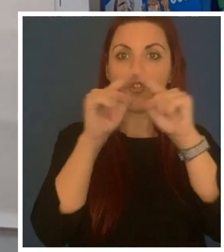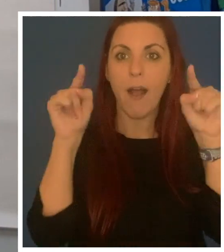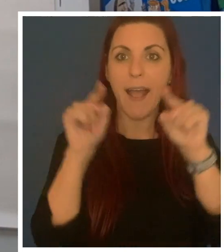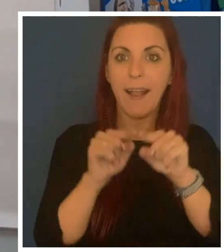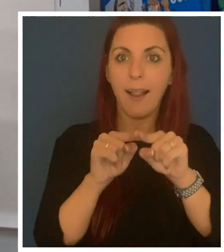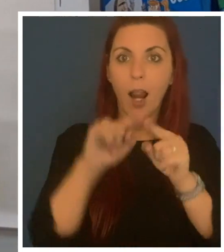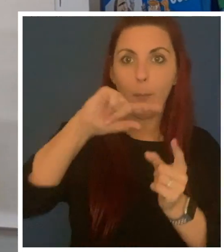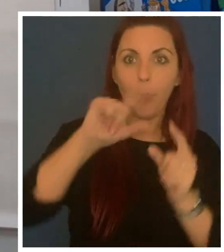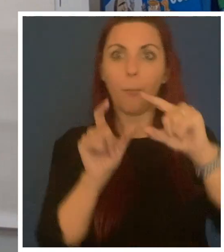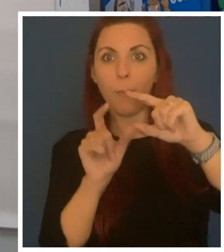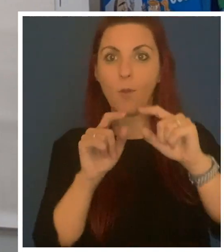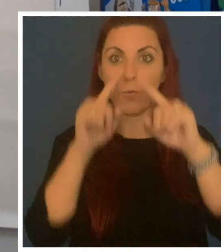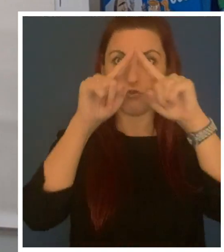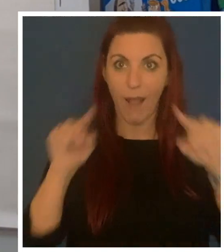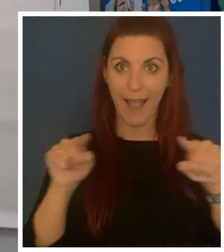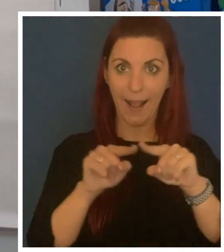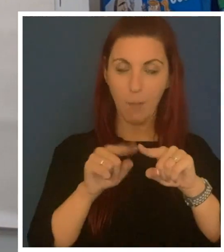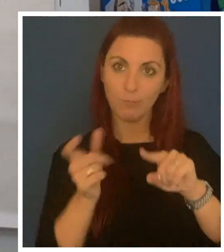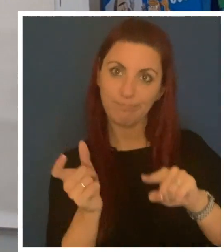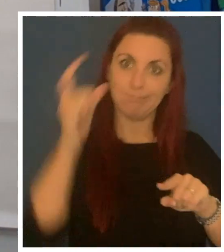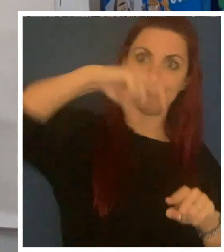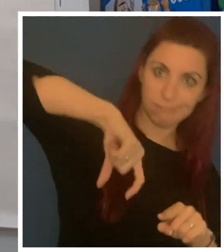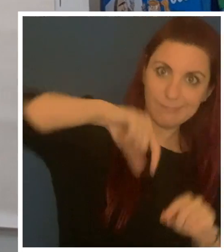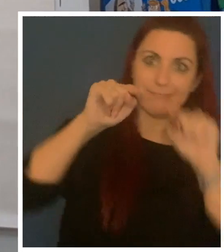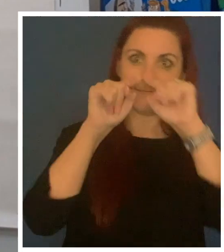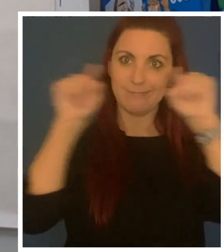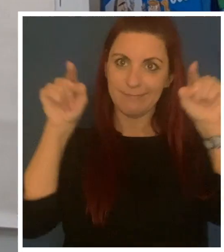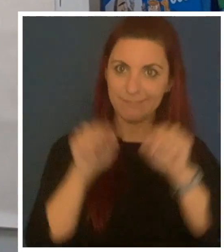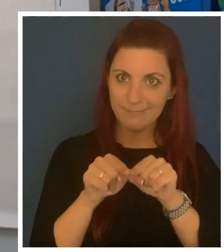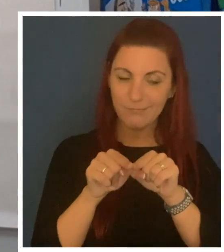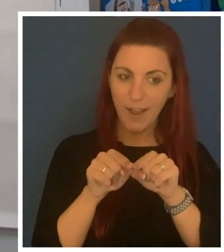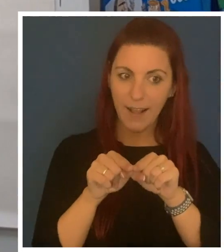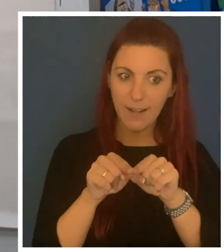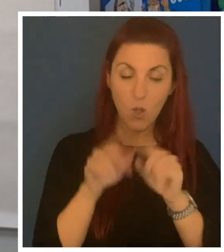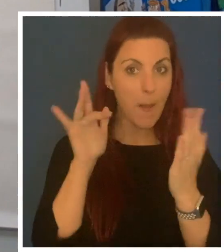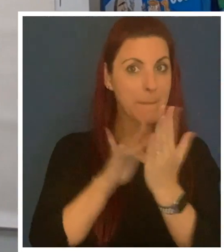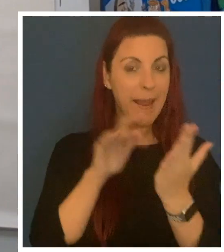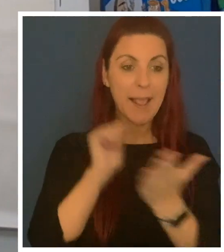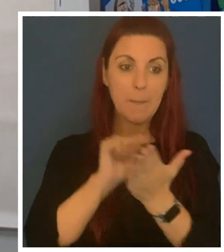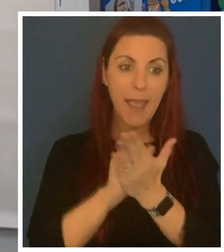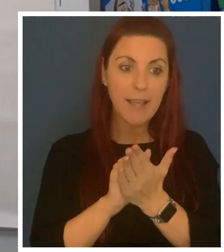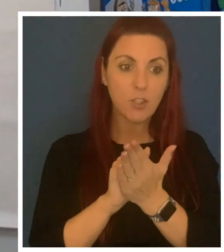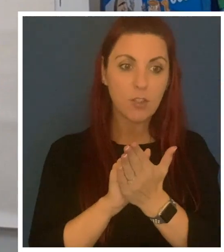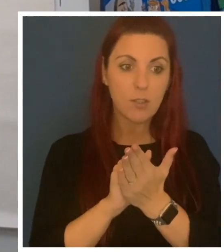So flat across the top and pointy at the bottom. So in the middle of your sheet, a brand new sheet or if you want to save paper